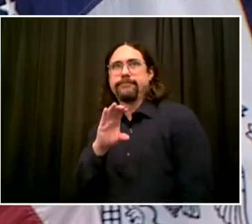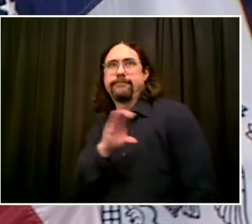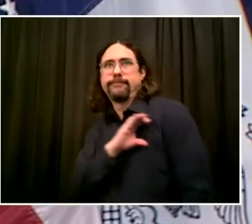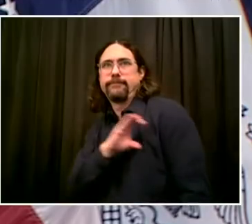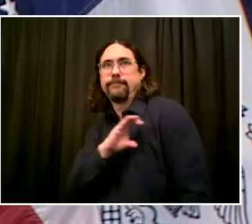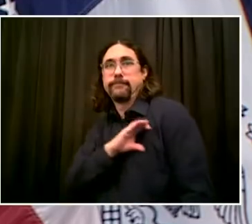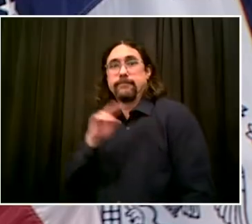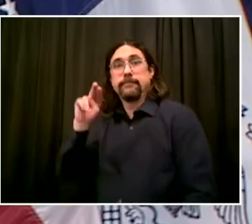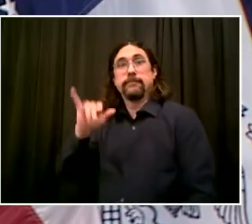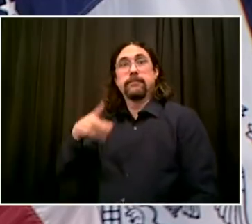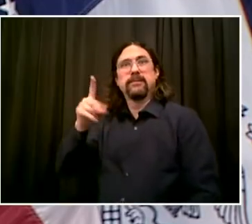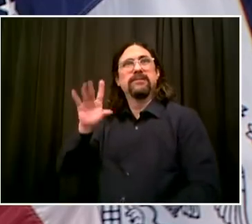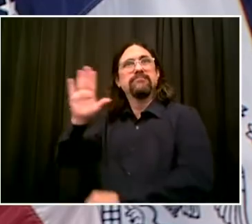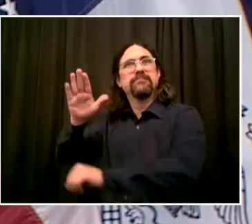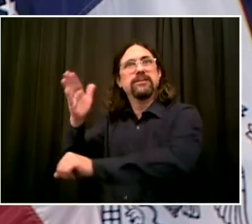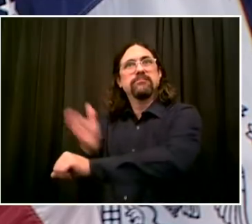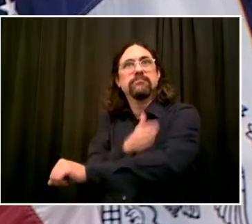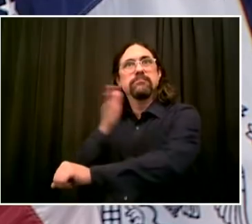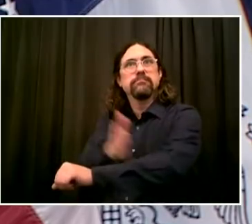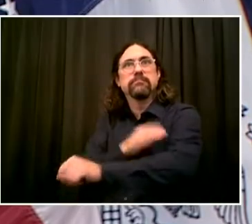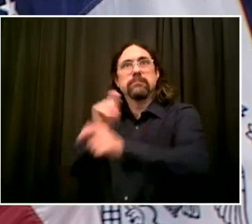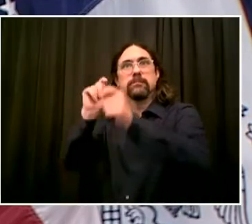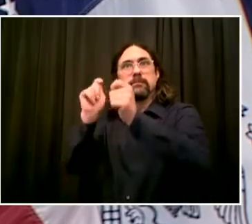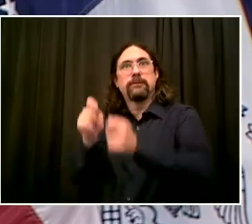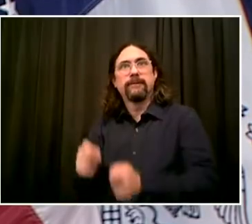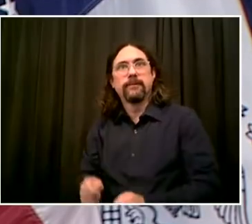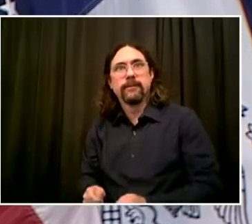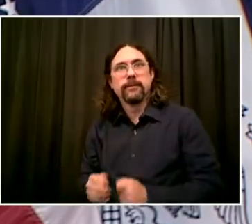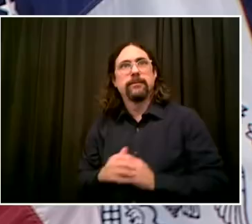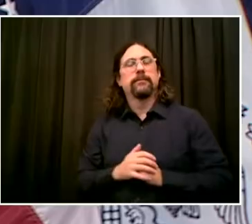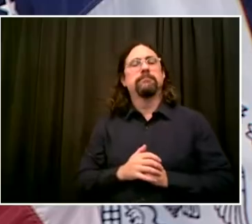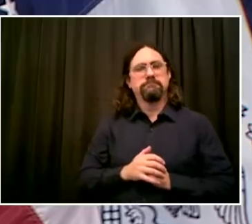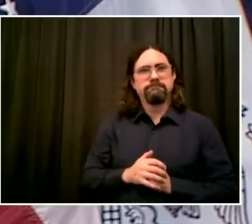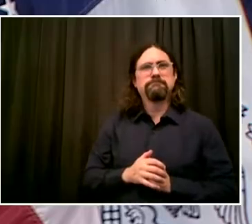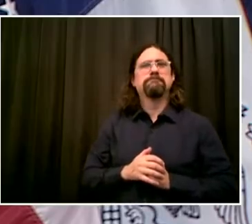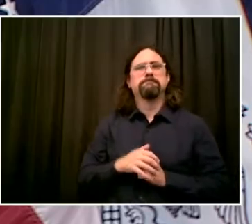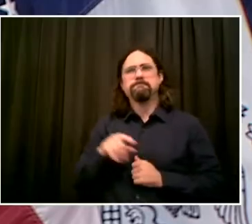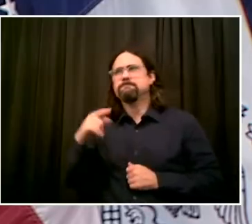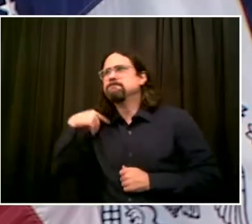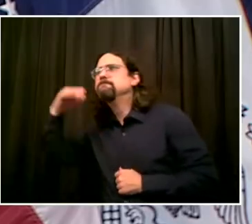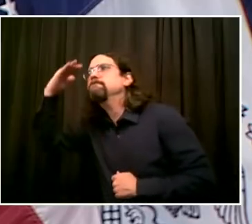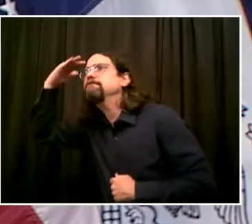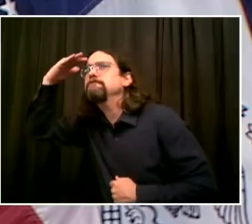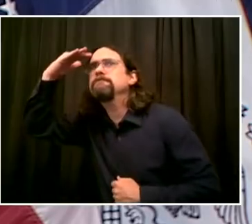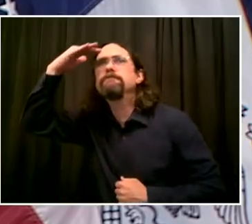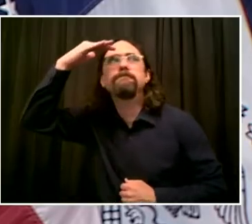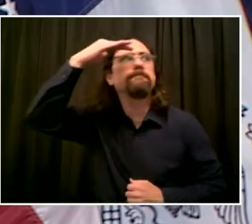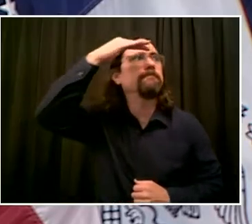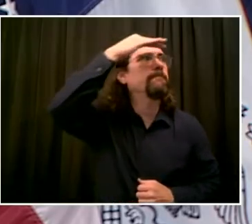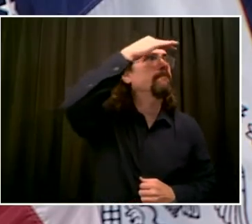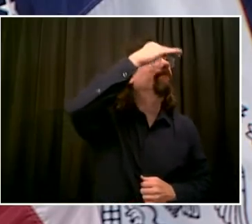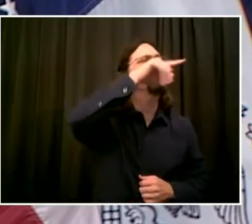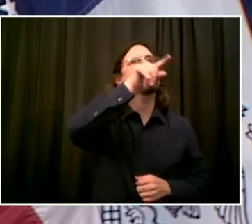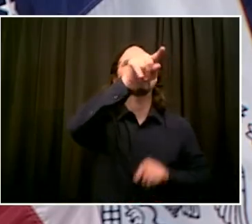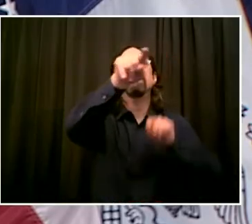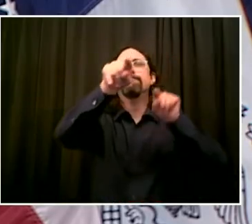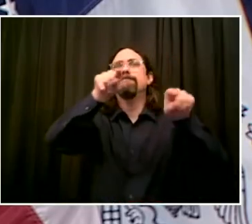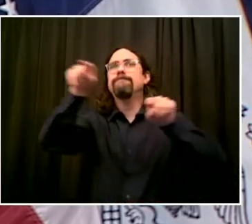QUESTIONS. FIRST, NEW YORK DEMANDED MAJR O REFORMS TO THE NYPD SAYING THAT THE DEPARTMENT HAS NOT BEEN ON